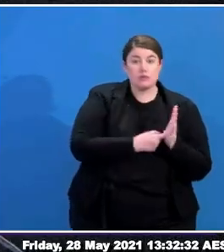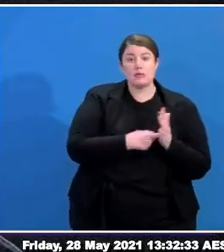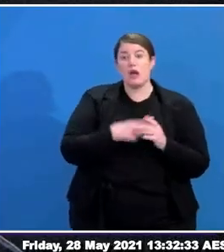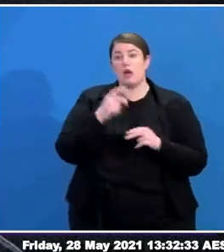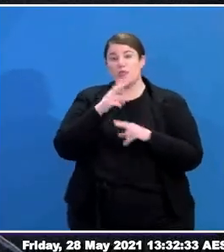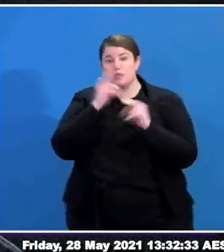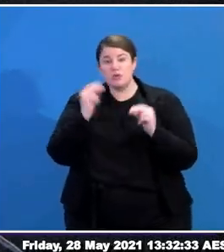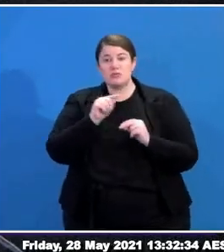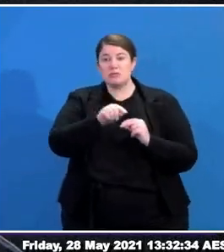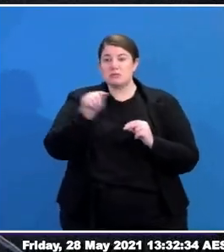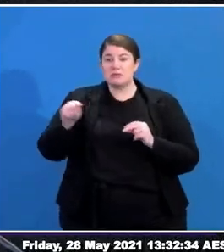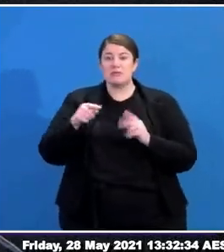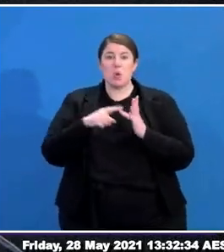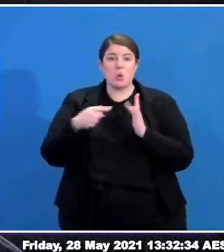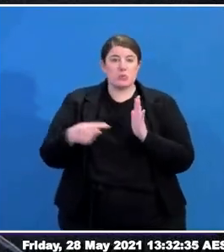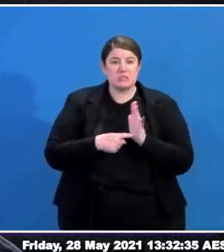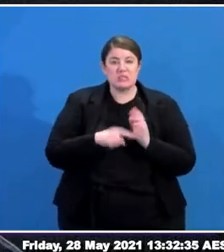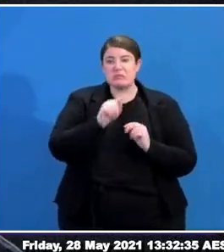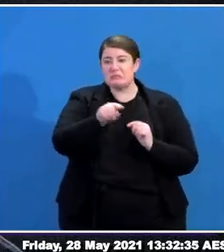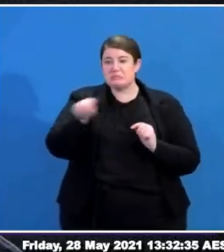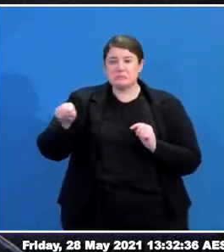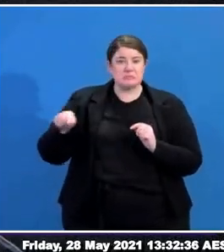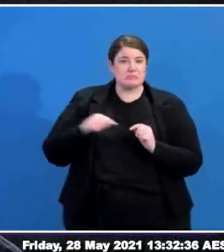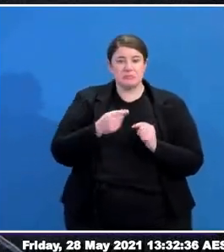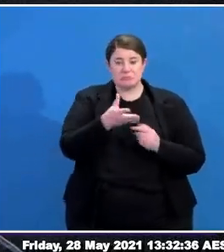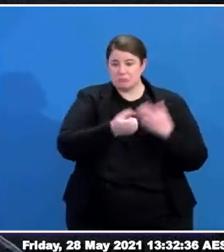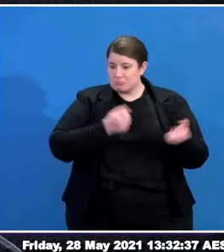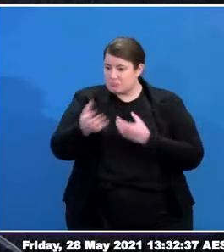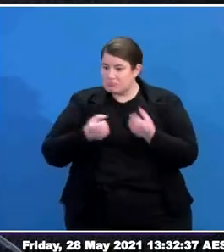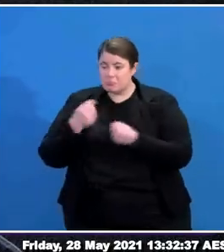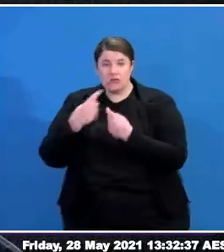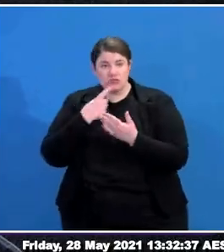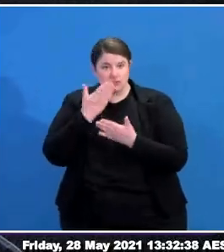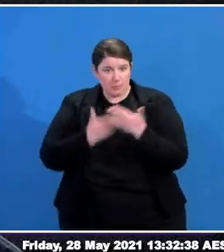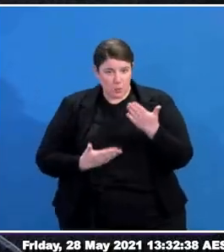professionals, behavioural support plans, it could be then we would work